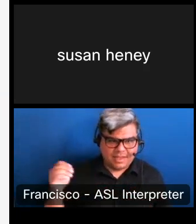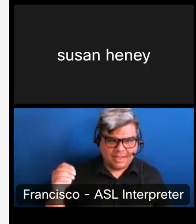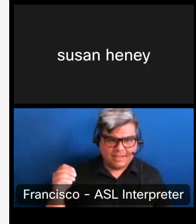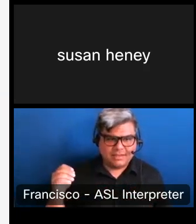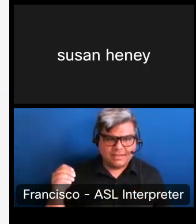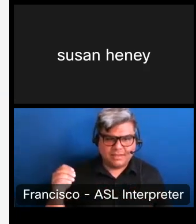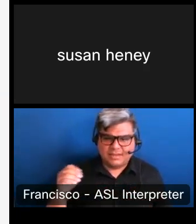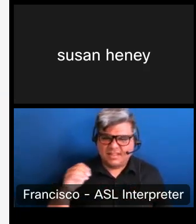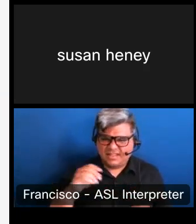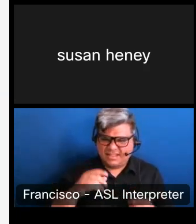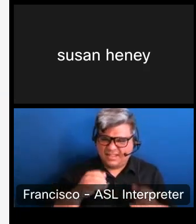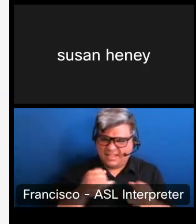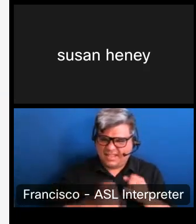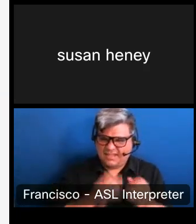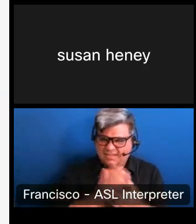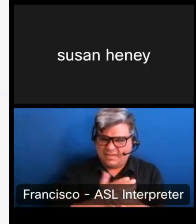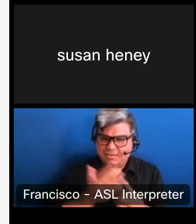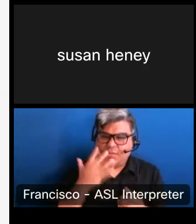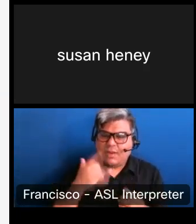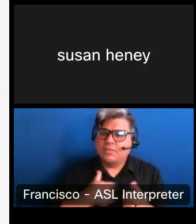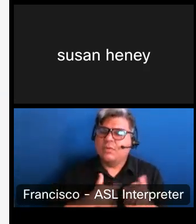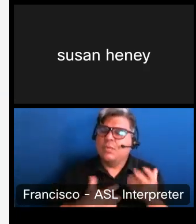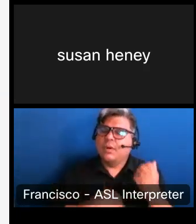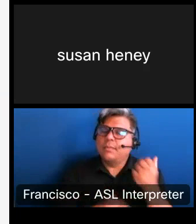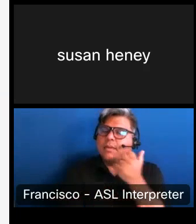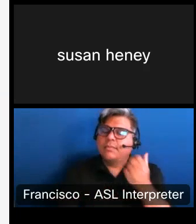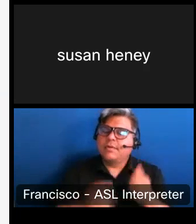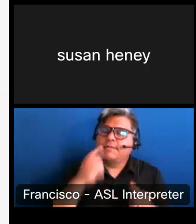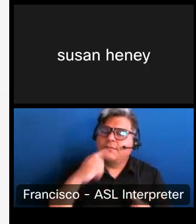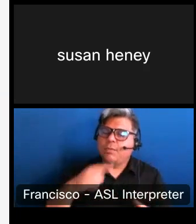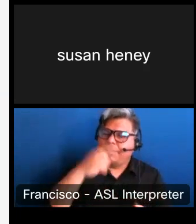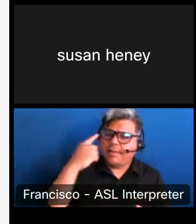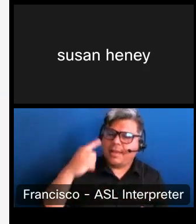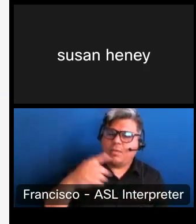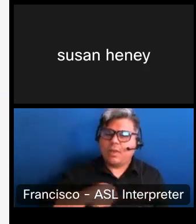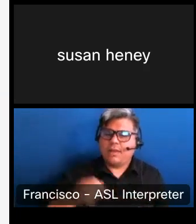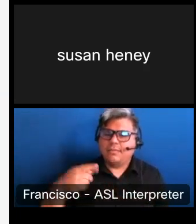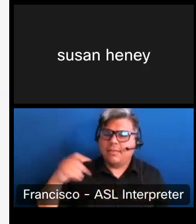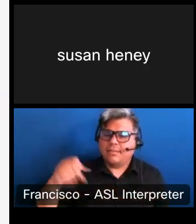we want to look at poverty for the Black and White populations so we can compare. I'm going to